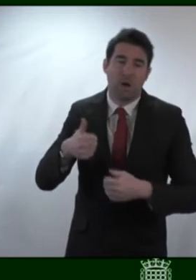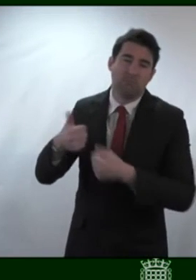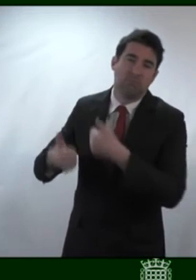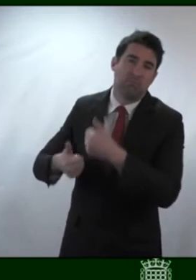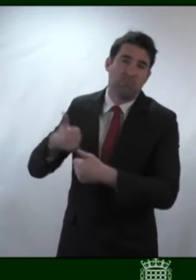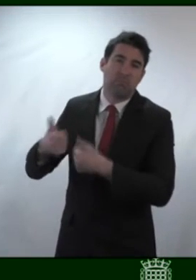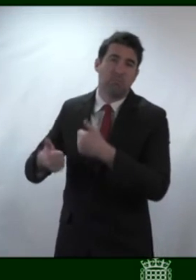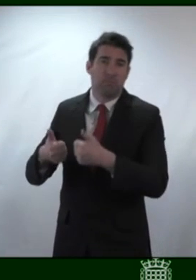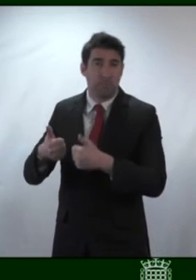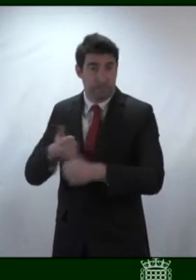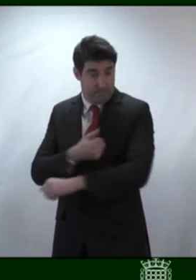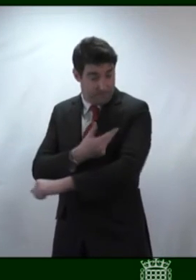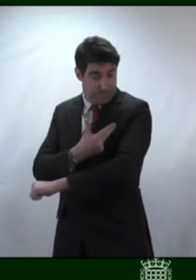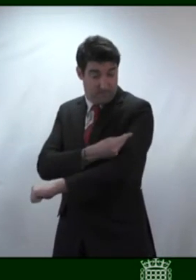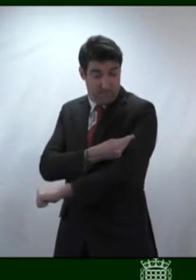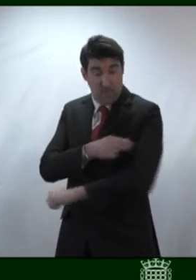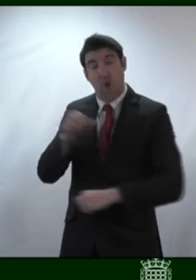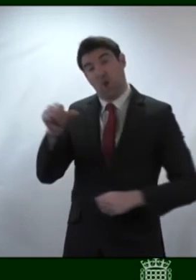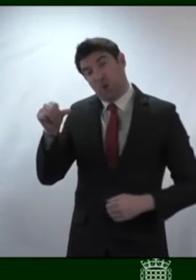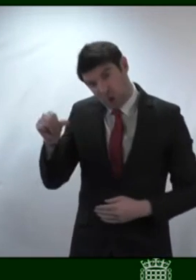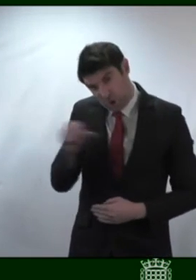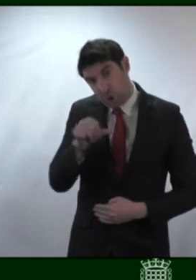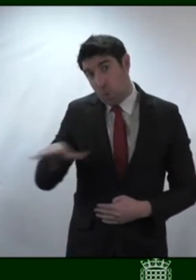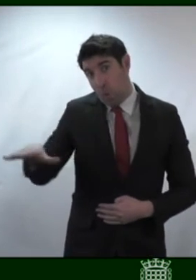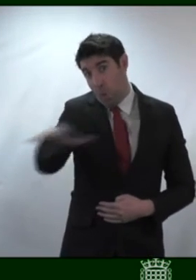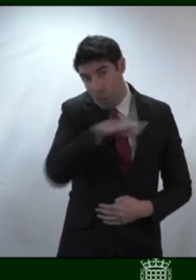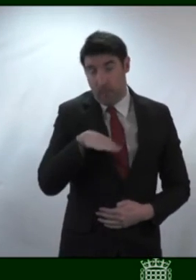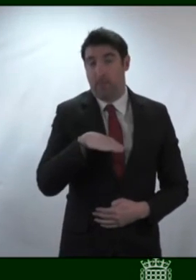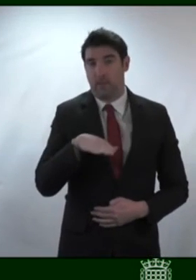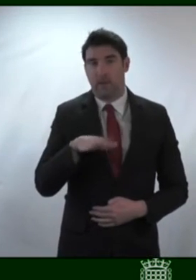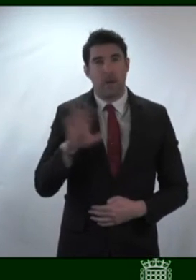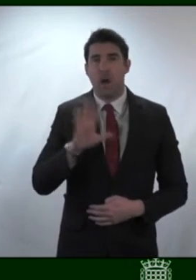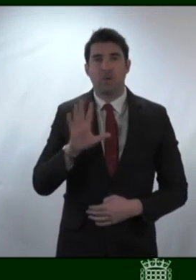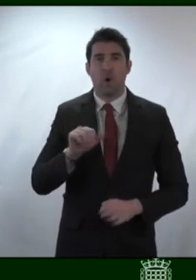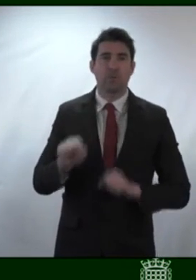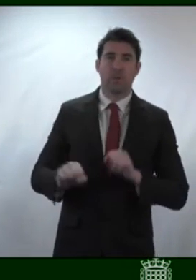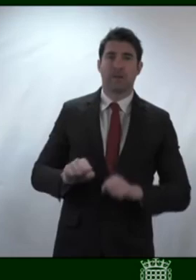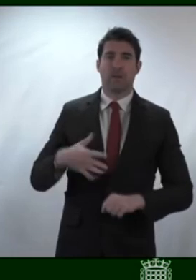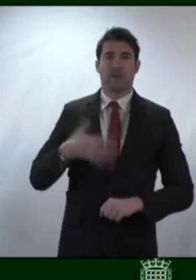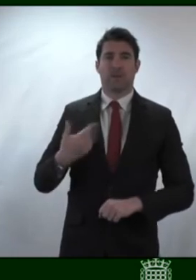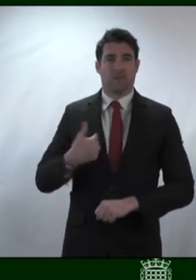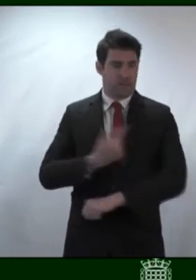but doing their civic duty in helping the health of others, keeping people in jobs and getting us